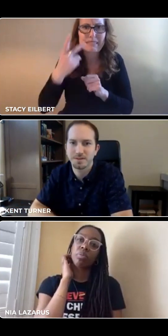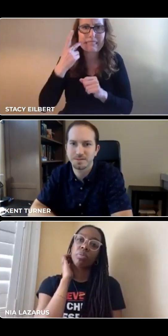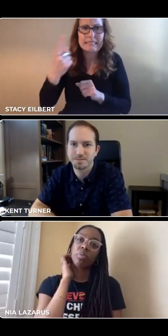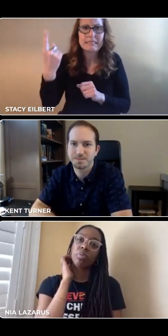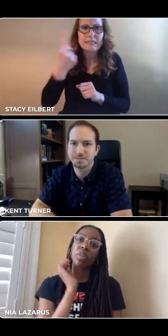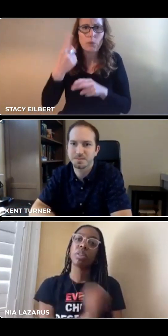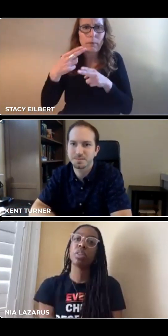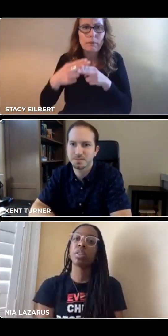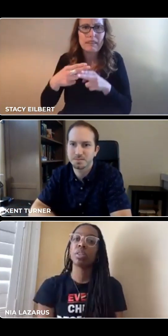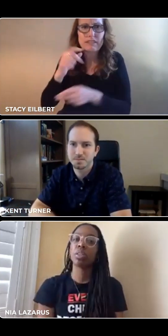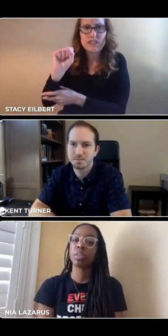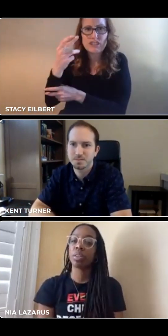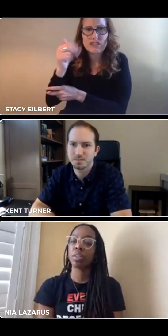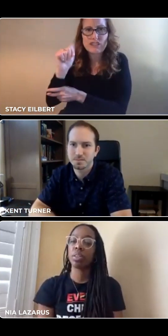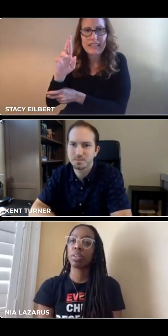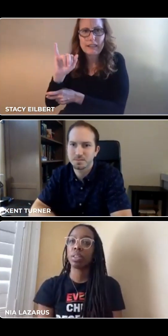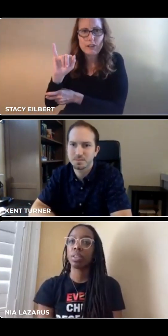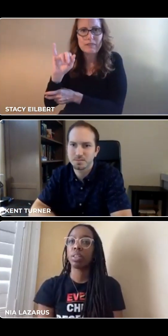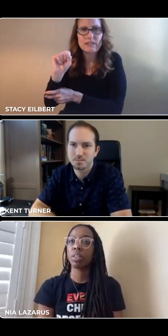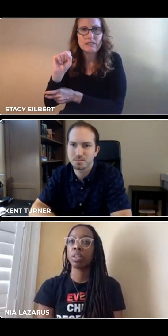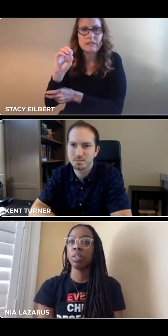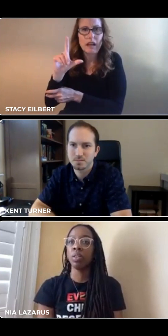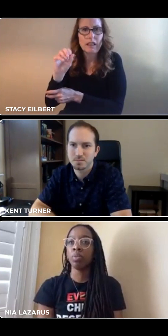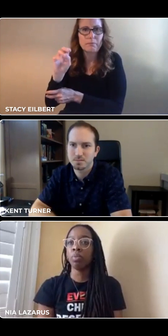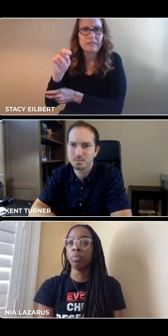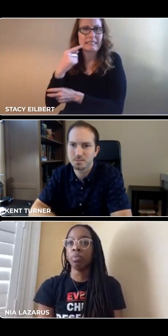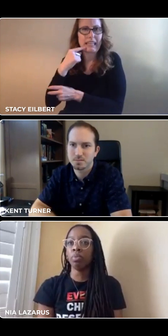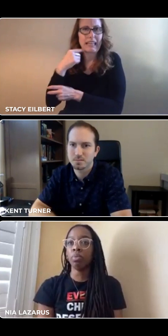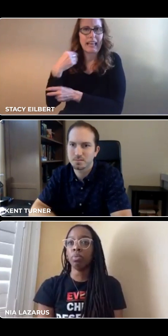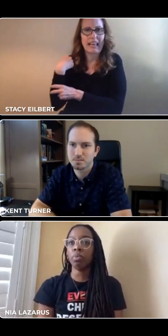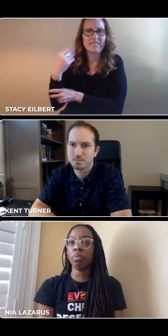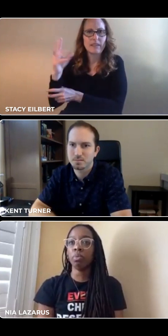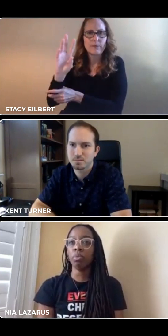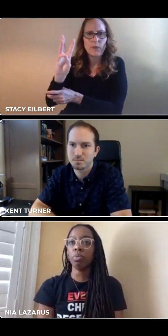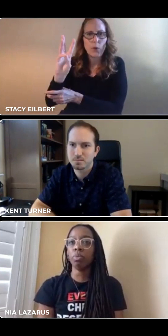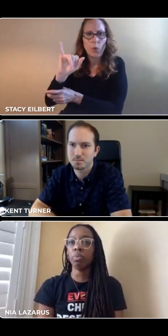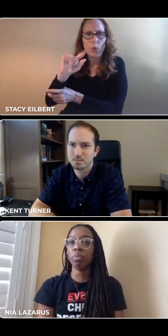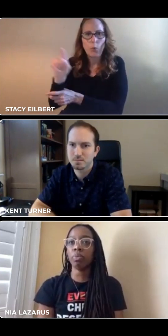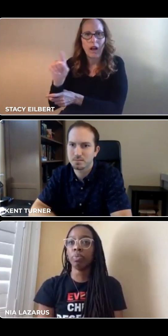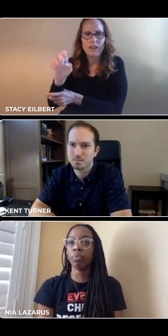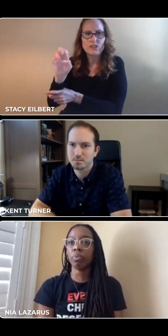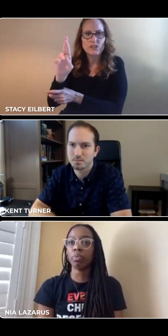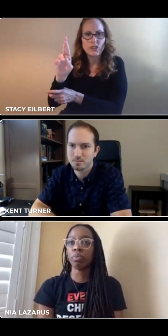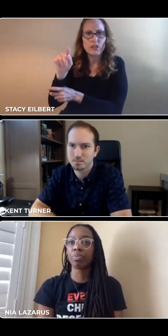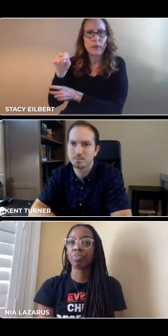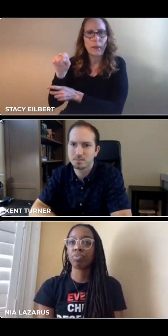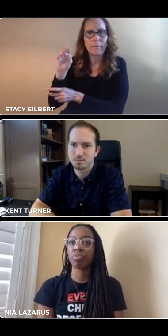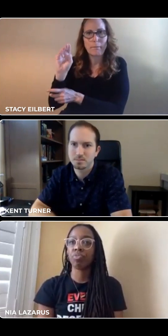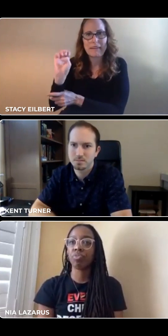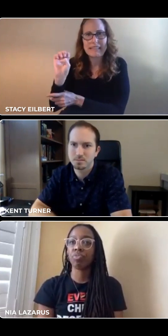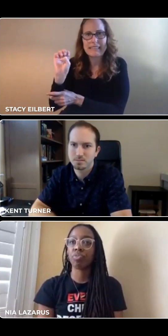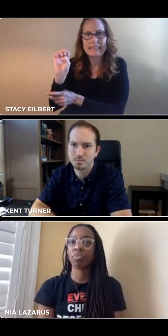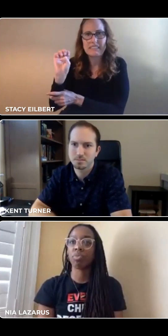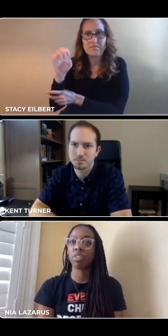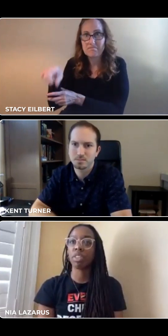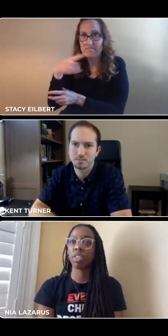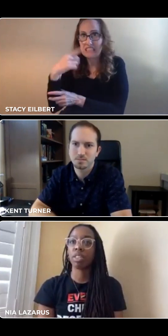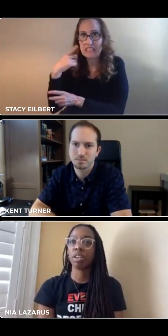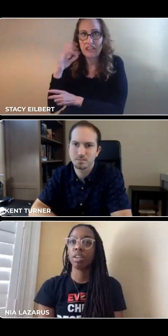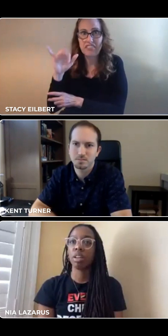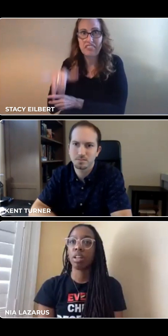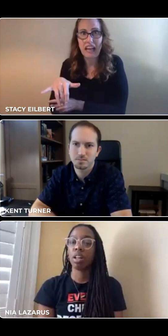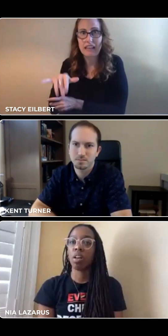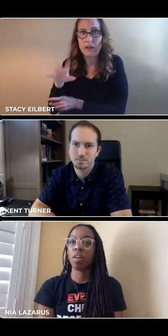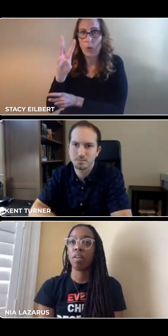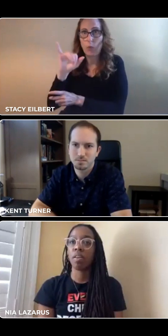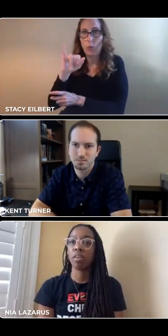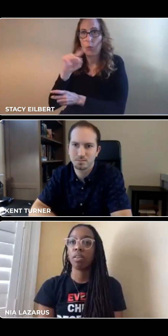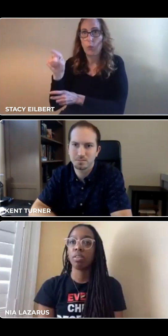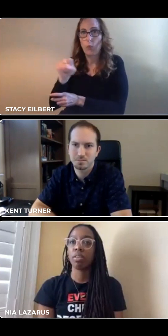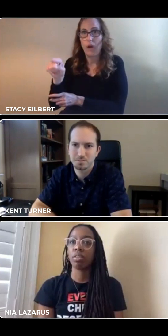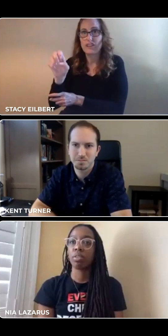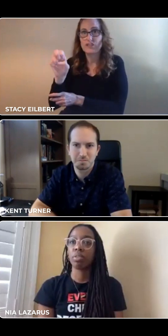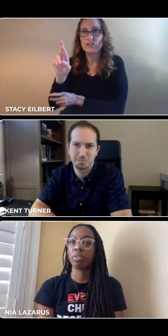Oh, I see someone, Sherry Solomon, says there's wizer.me